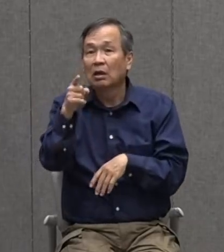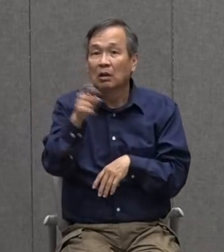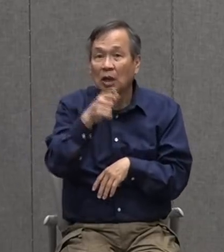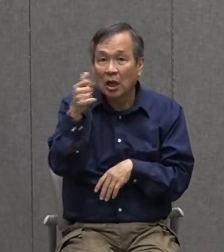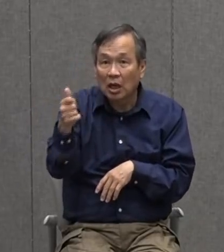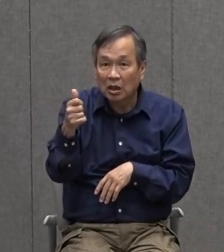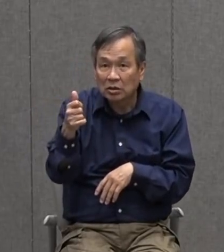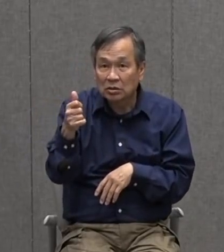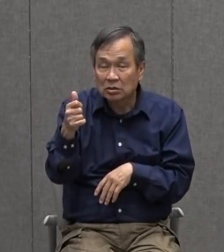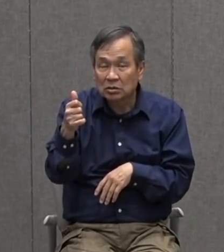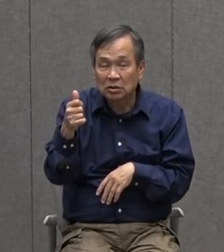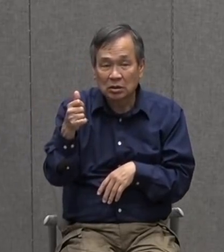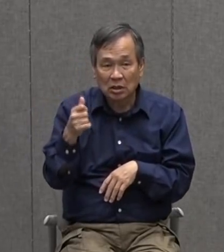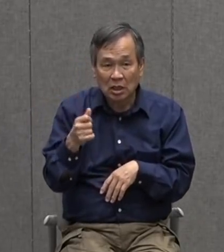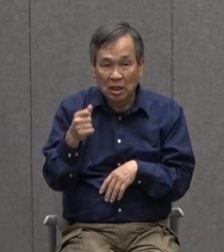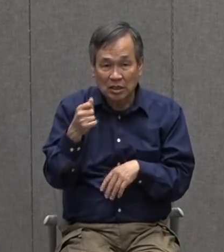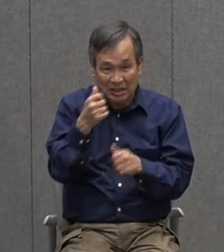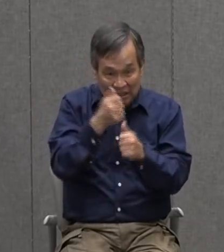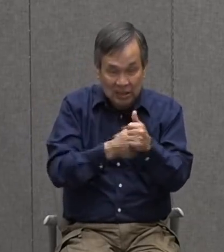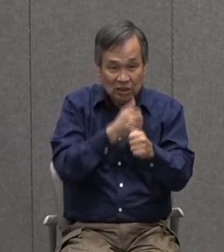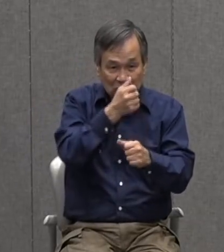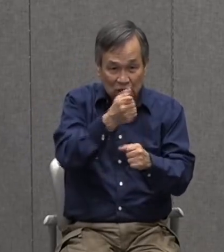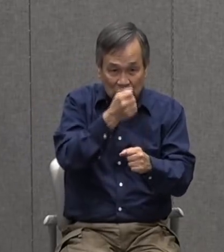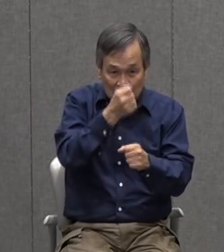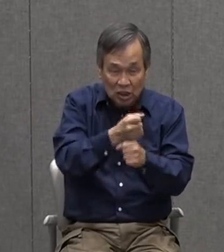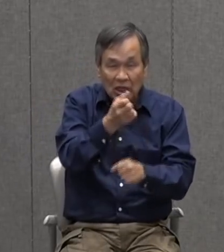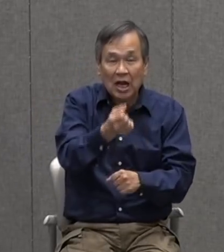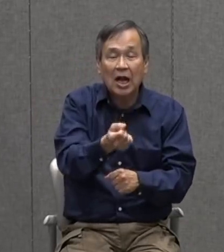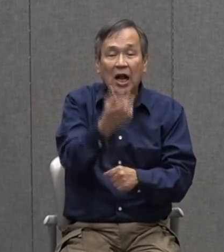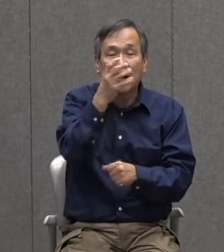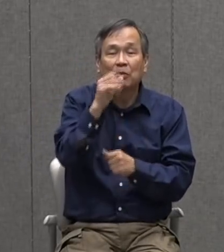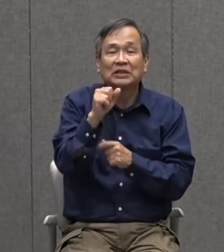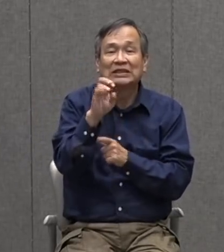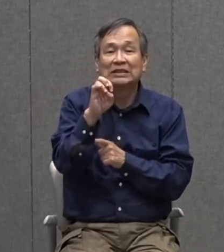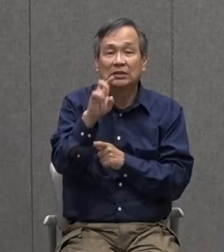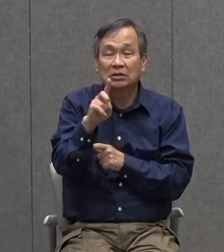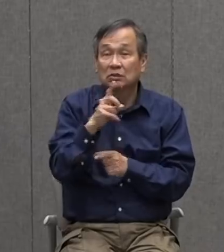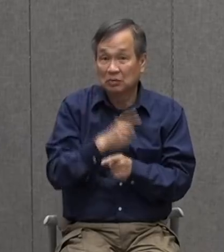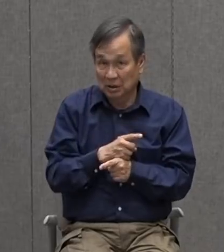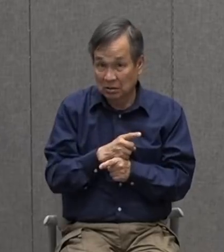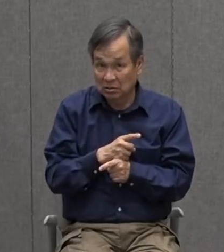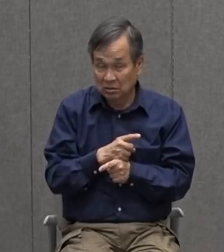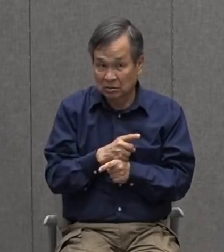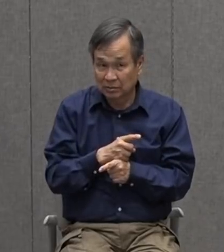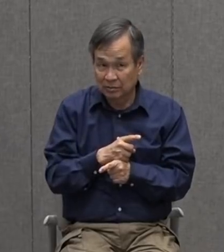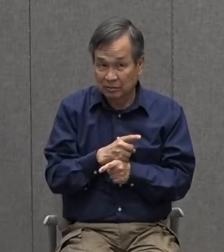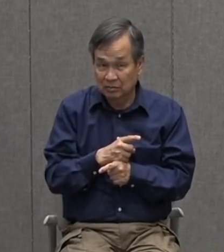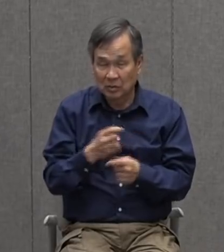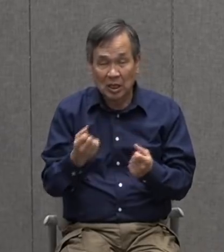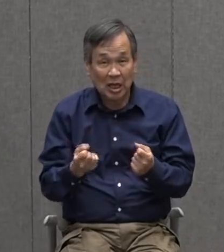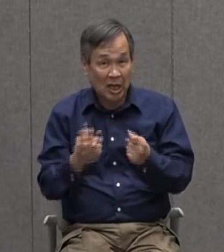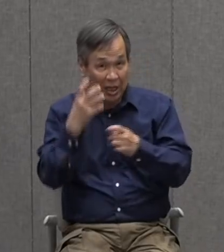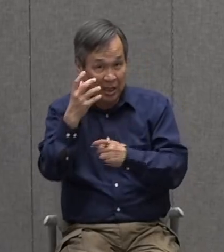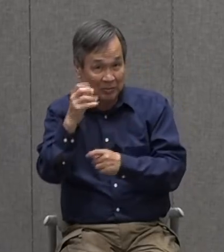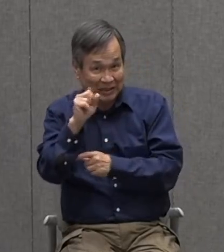How many seeds he got? Right that's true. How many seeds he ate? Okay.